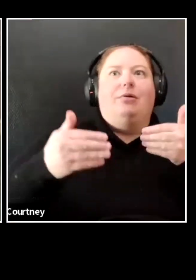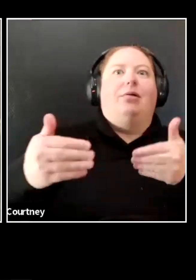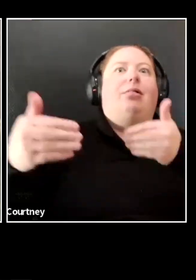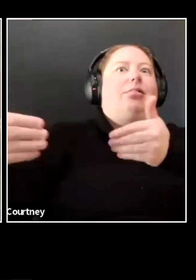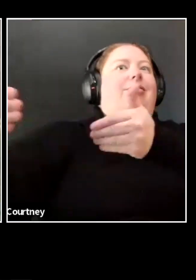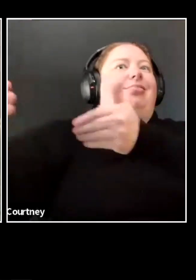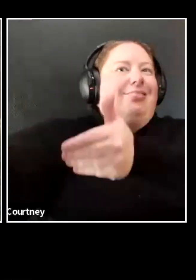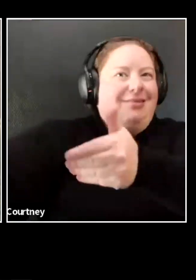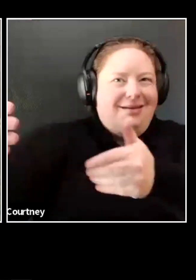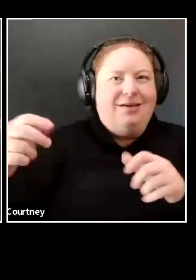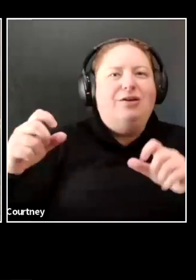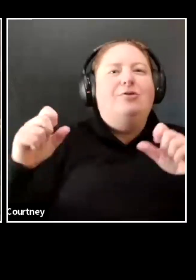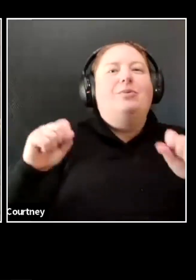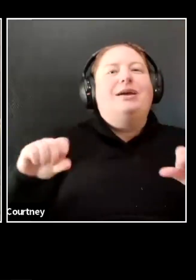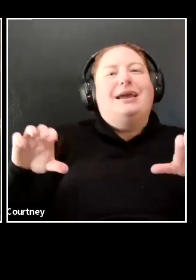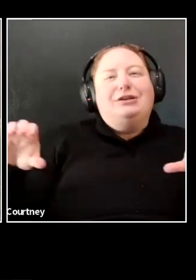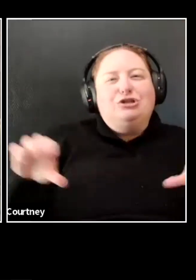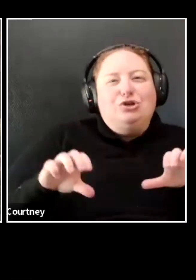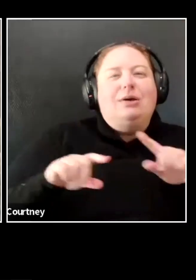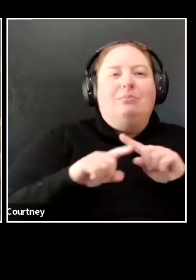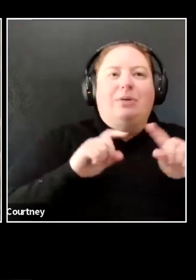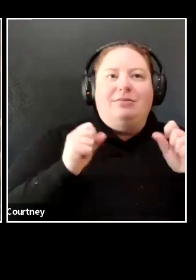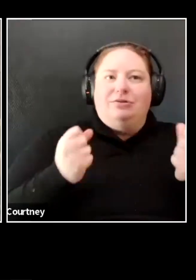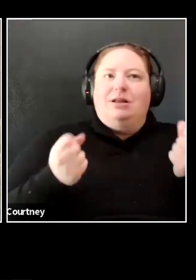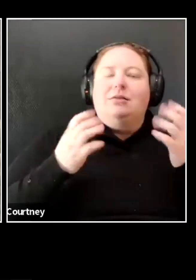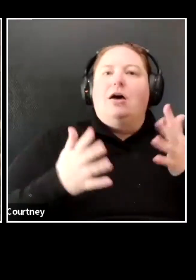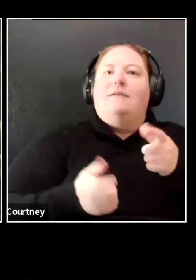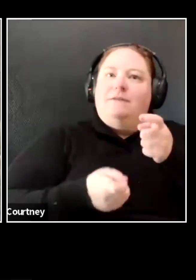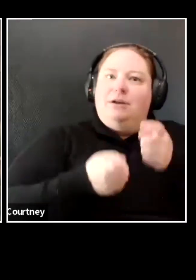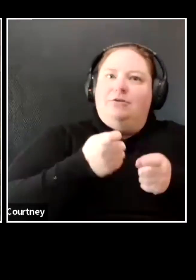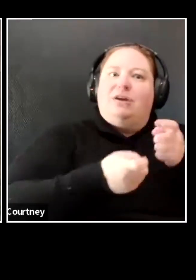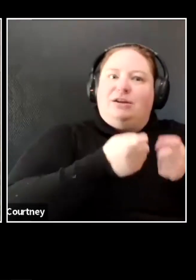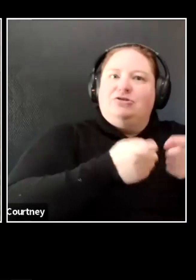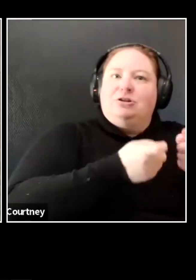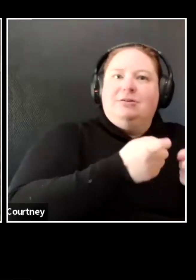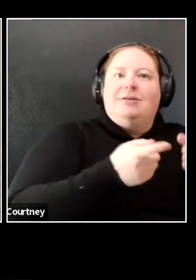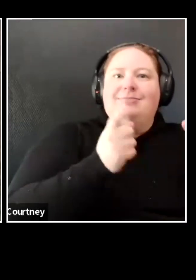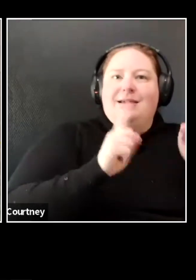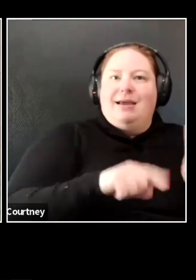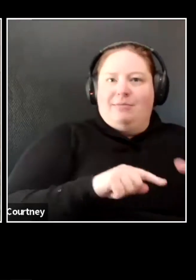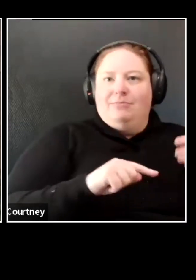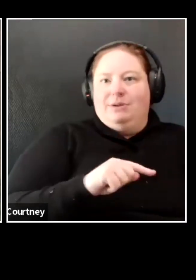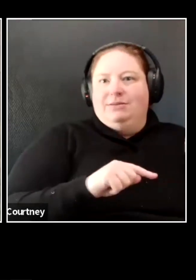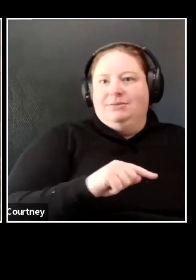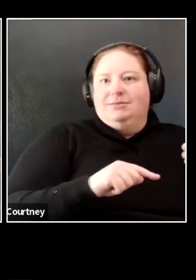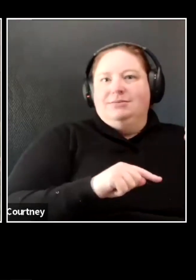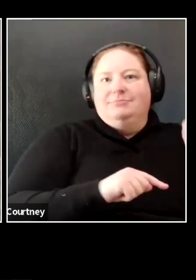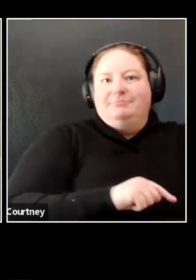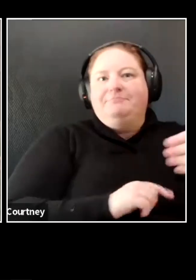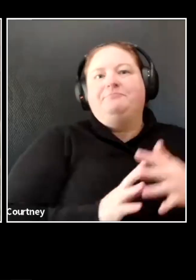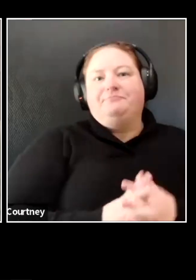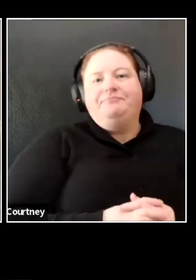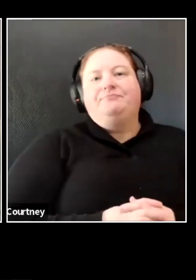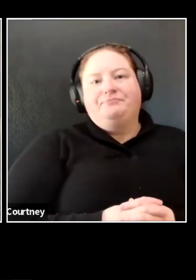have to just do a lot of iterative things along the way practically speaking to make it happen.